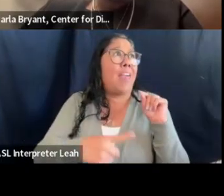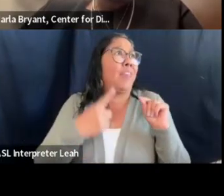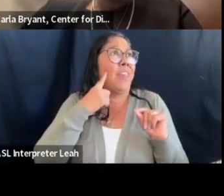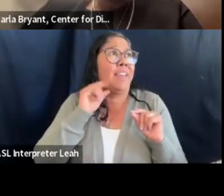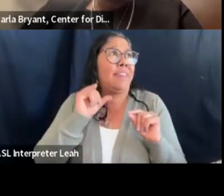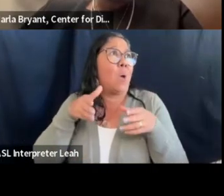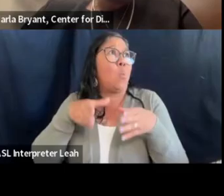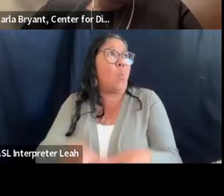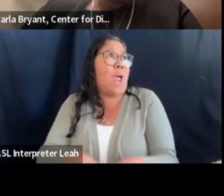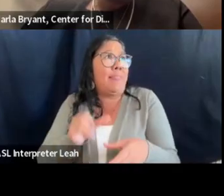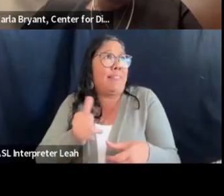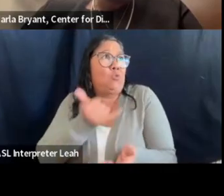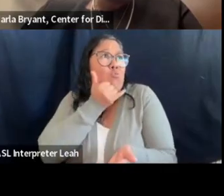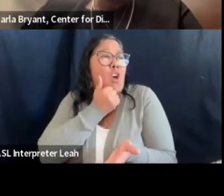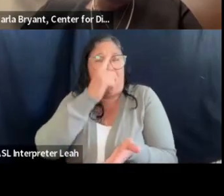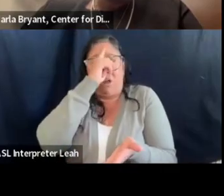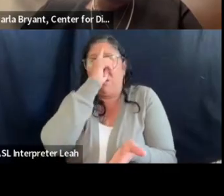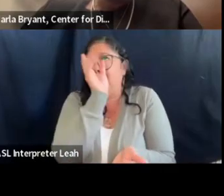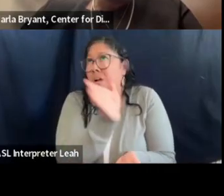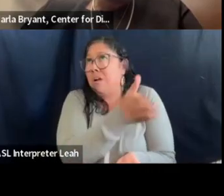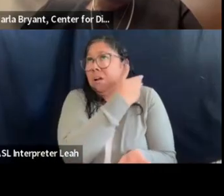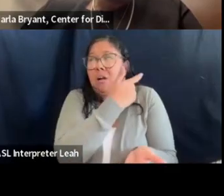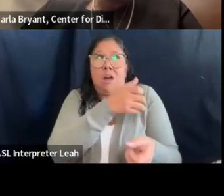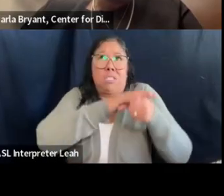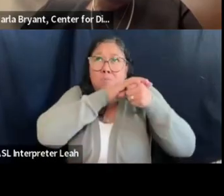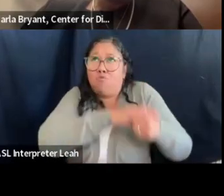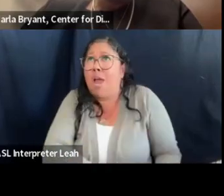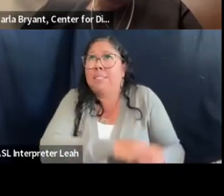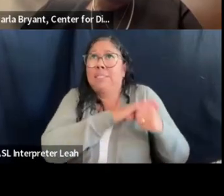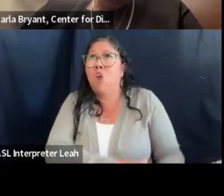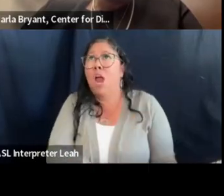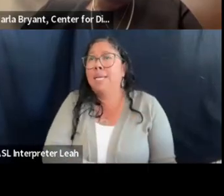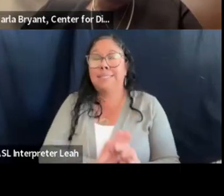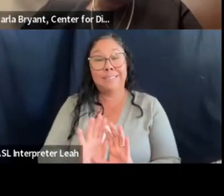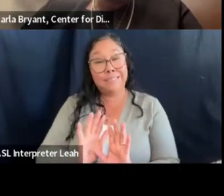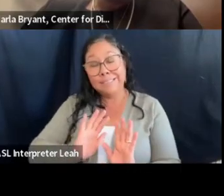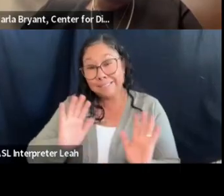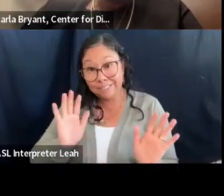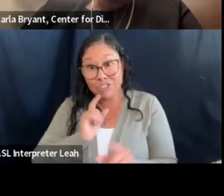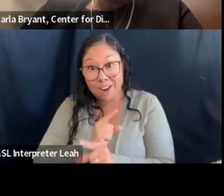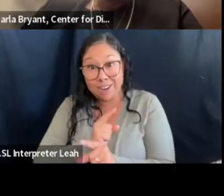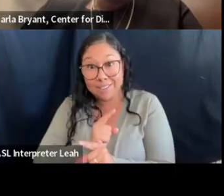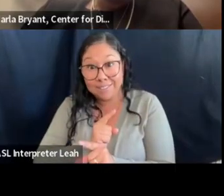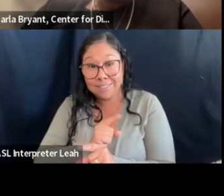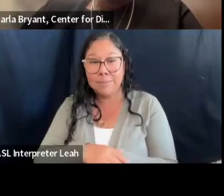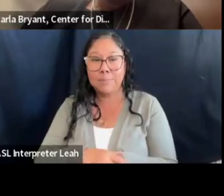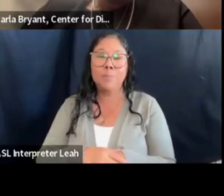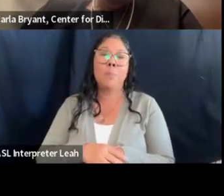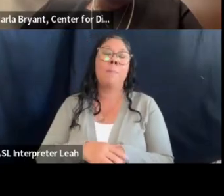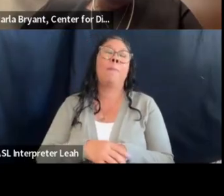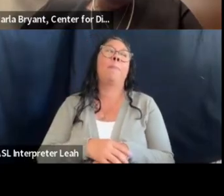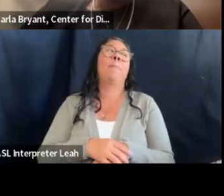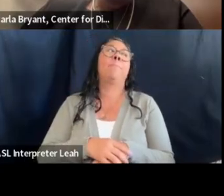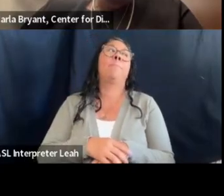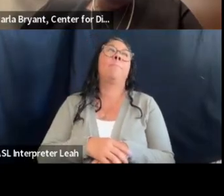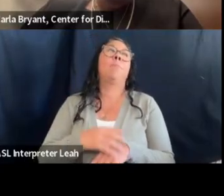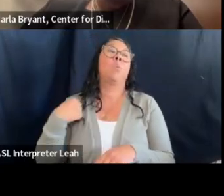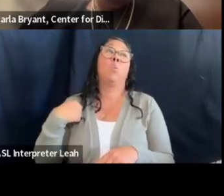Put it out of your head. Suppress, suppress, suppress. Right. And while yeah, we don't want